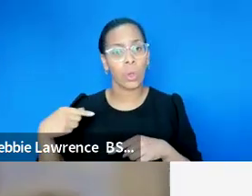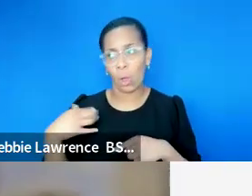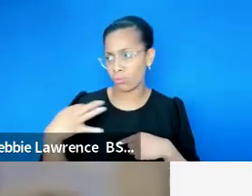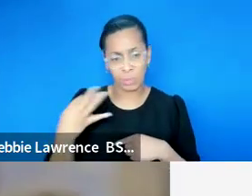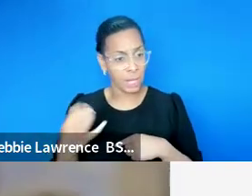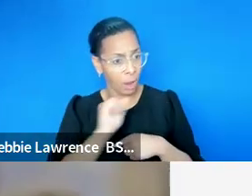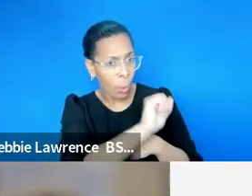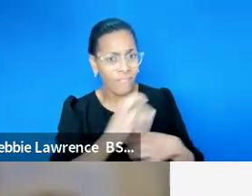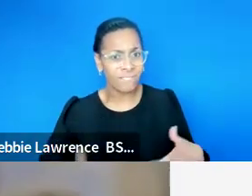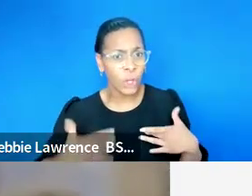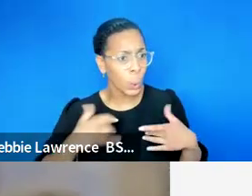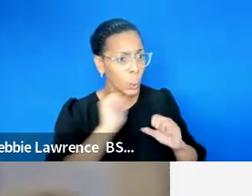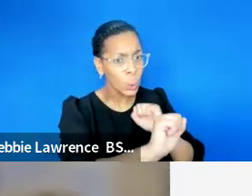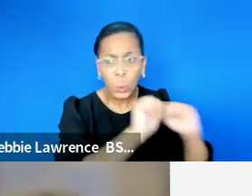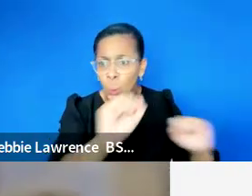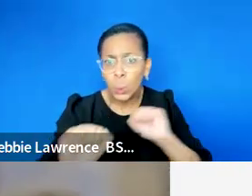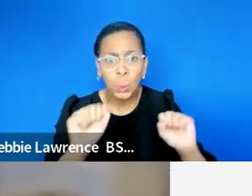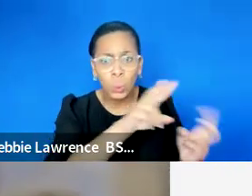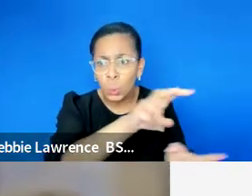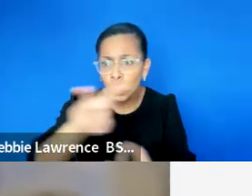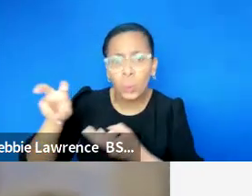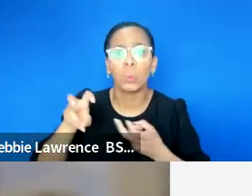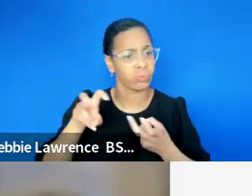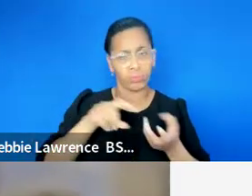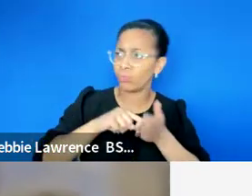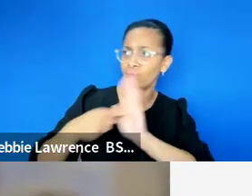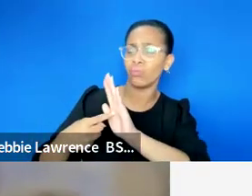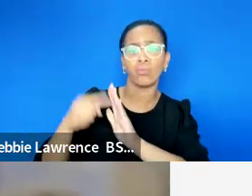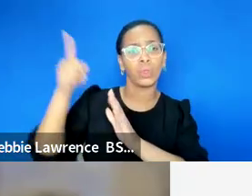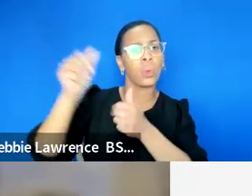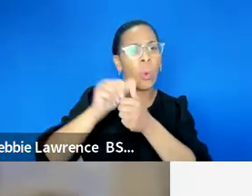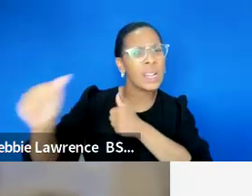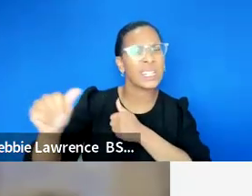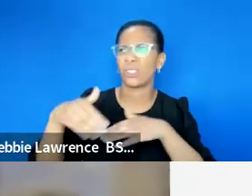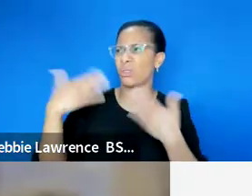the colleagues within that to the organization and to senior leaders in particular.